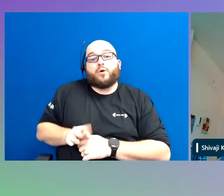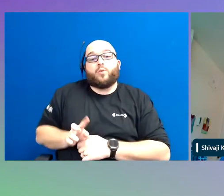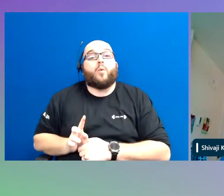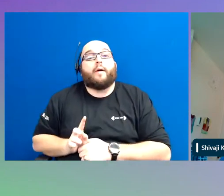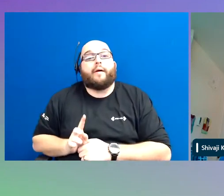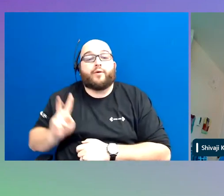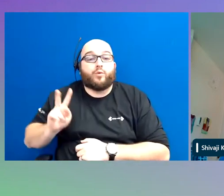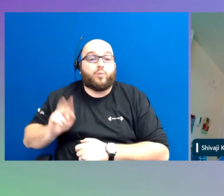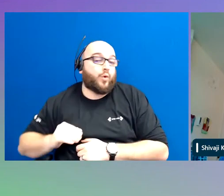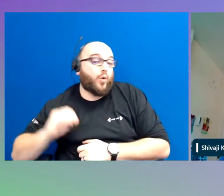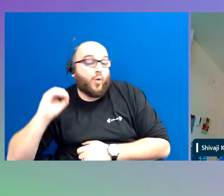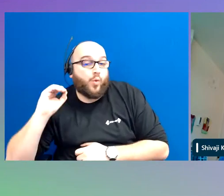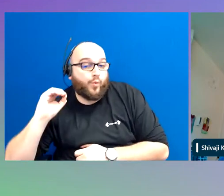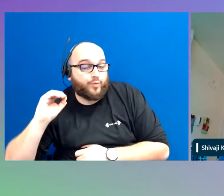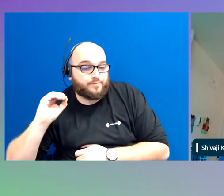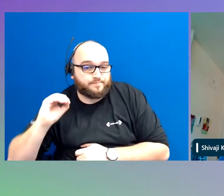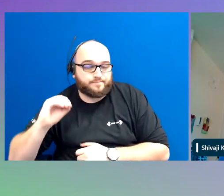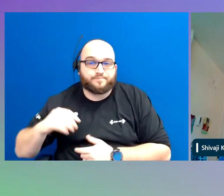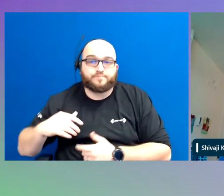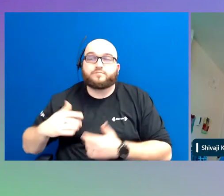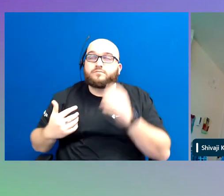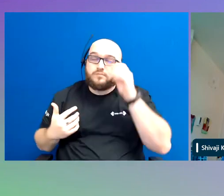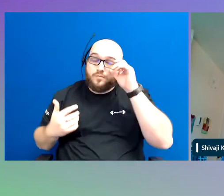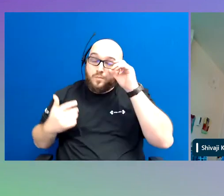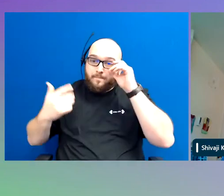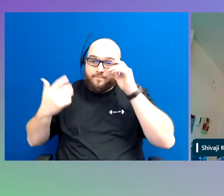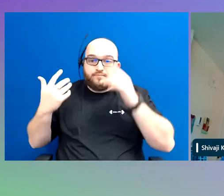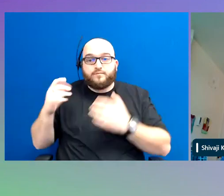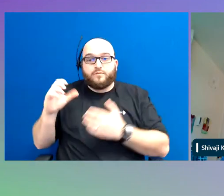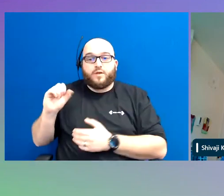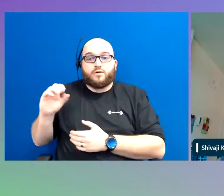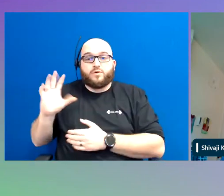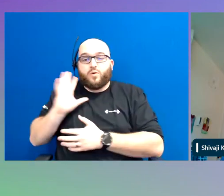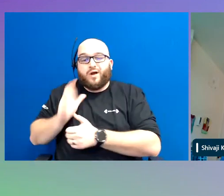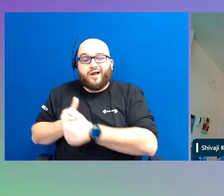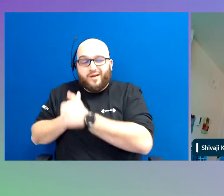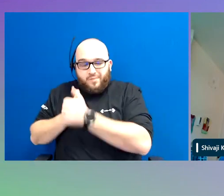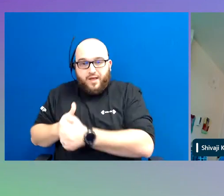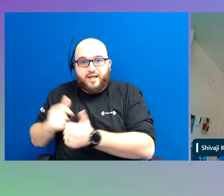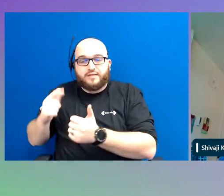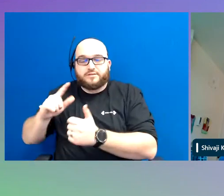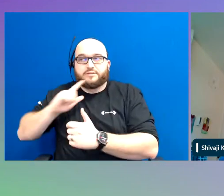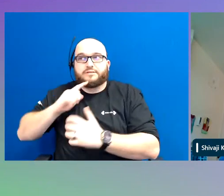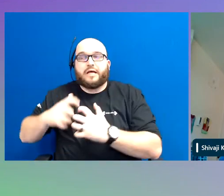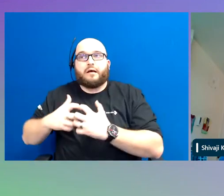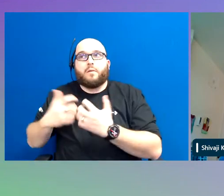2.1 or 2.0. Um so compliance is